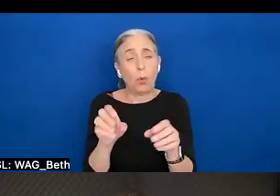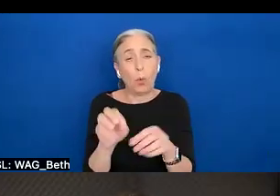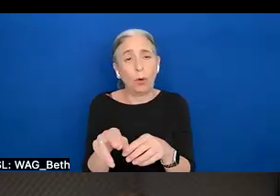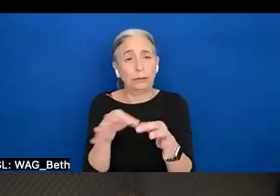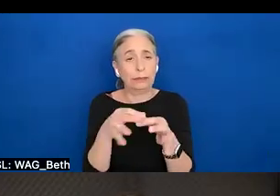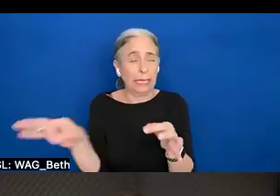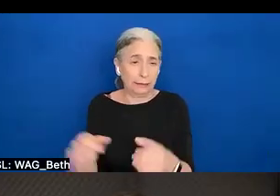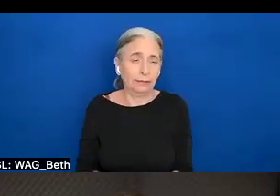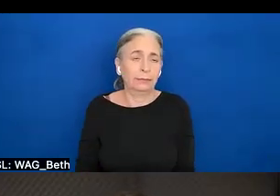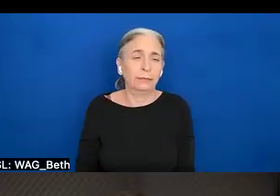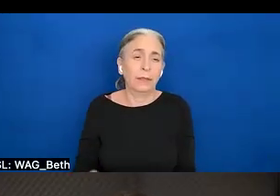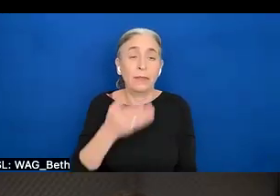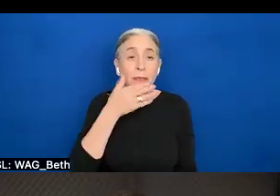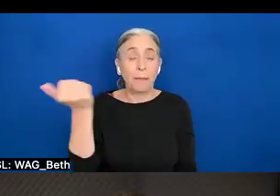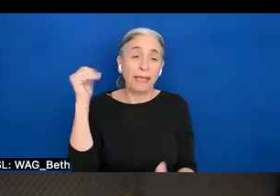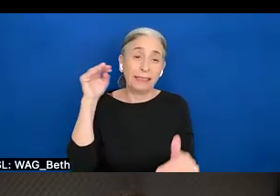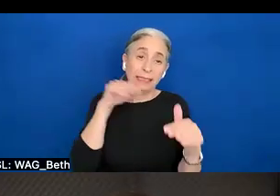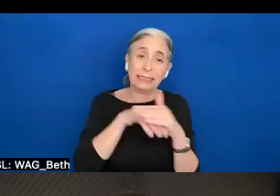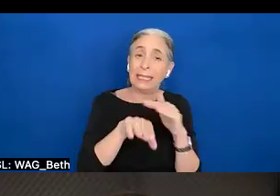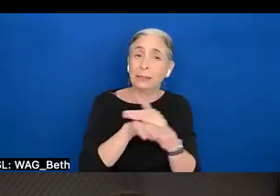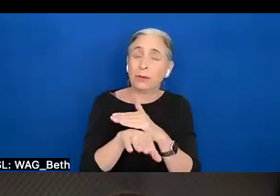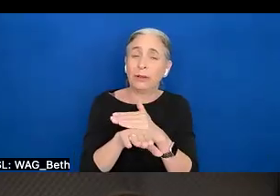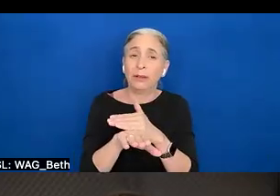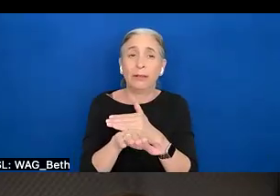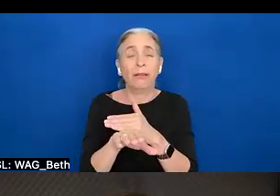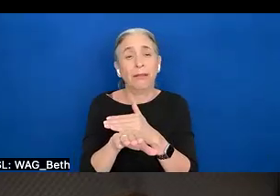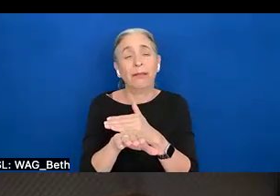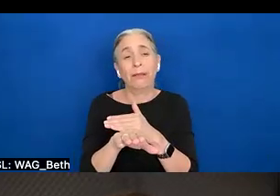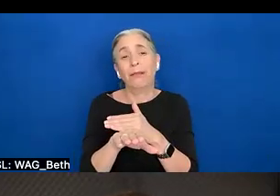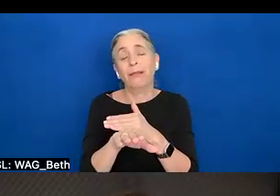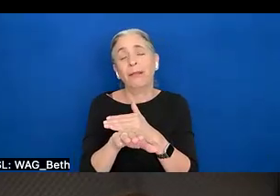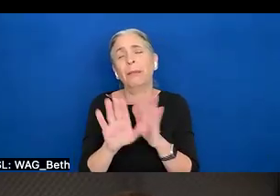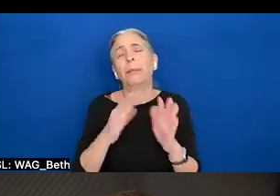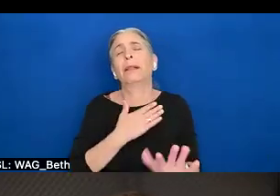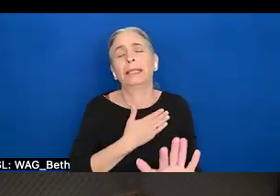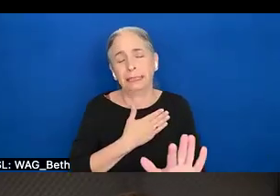So for the best accessibility, please do care about